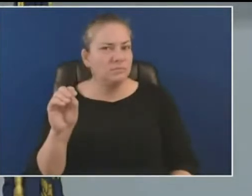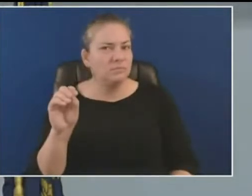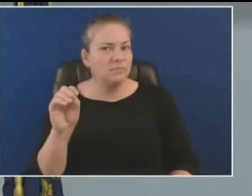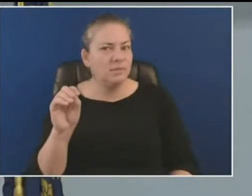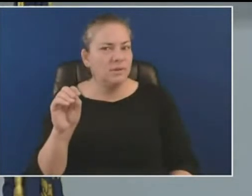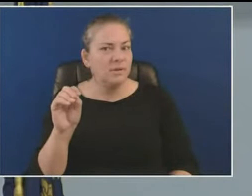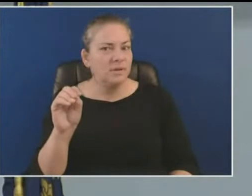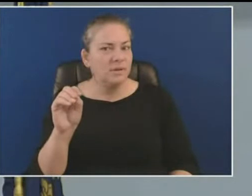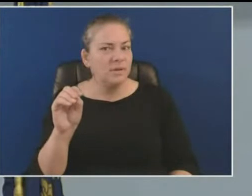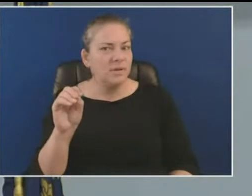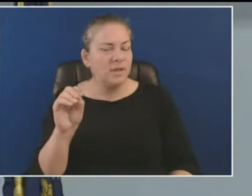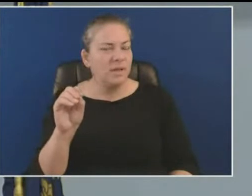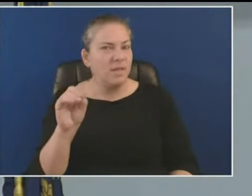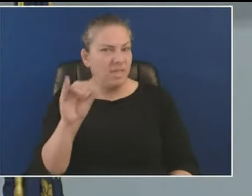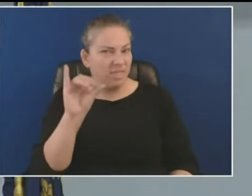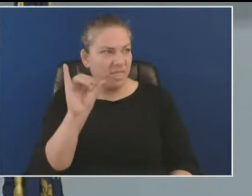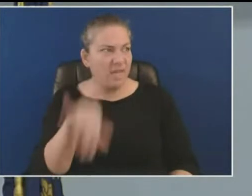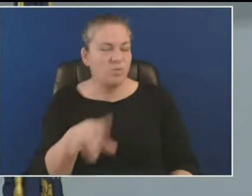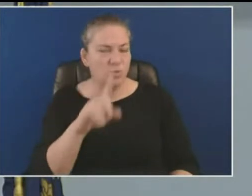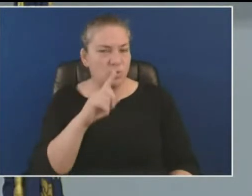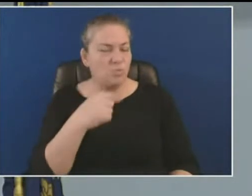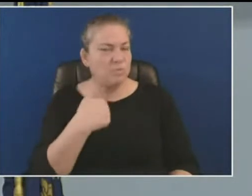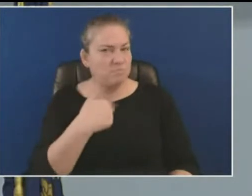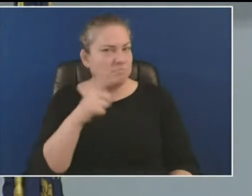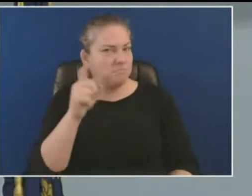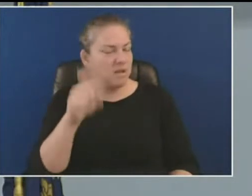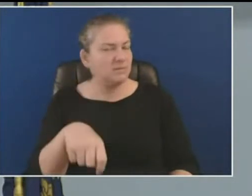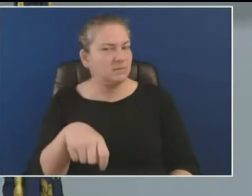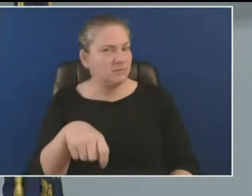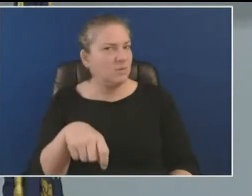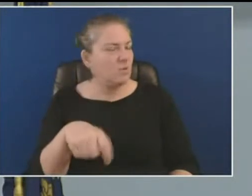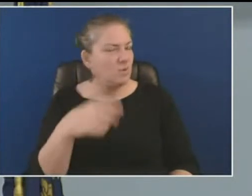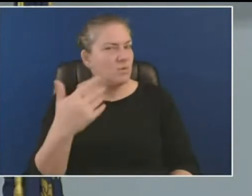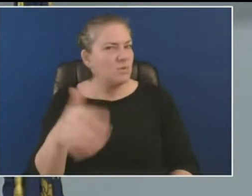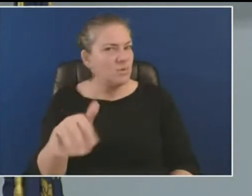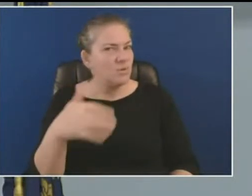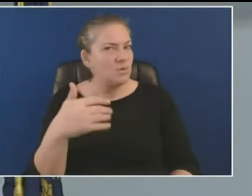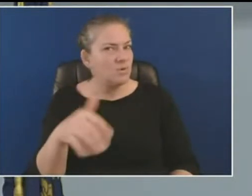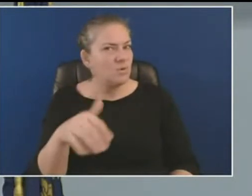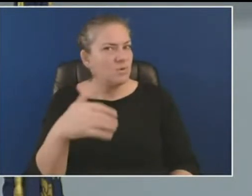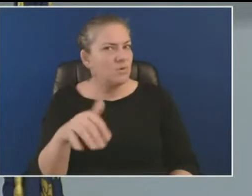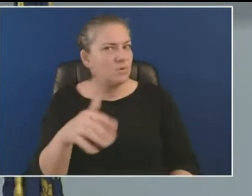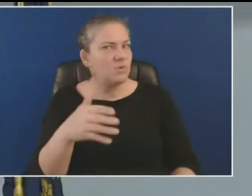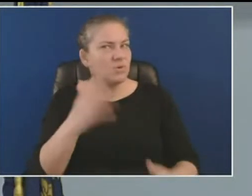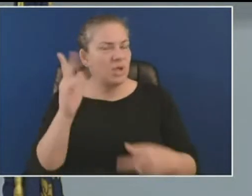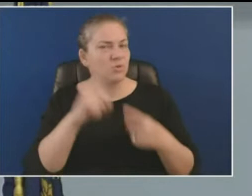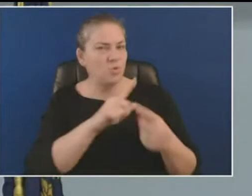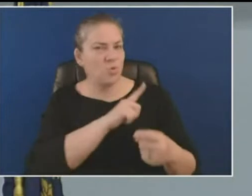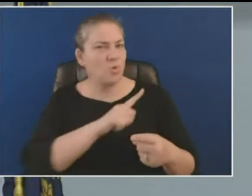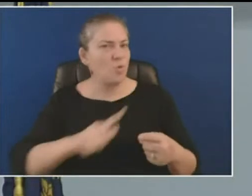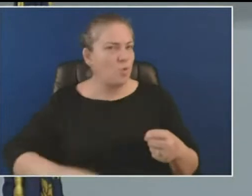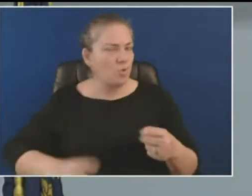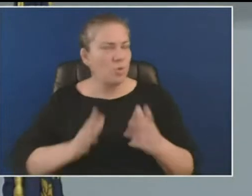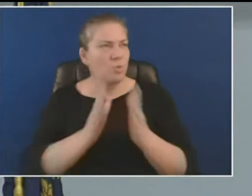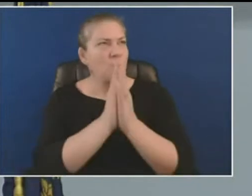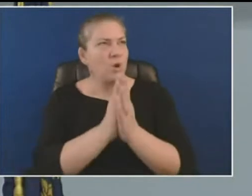that we really need to. Take it to the Lord and prayer tonight about how lucky most of us are.